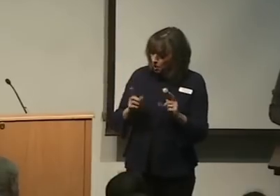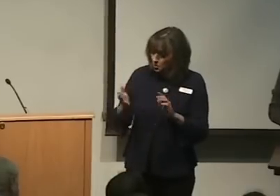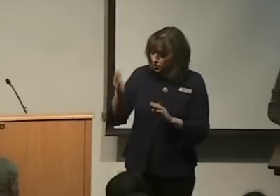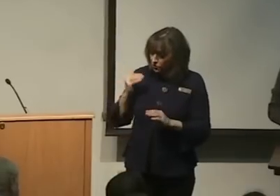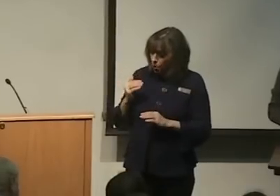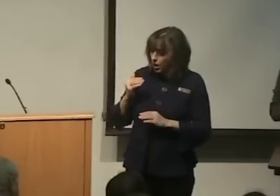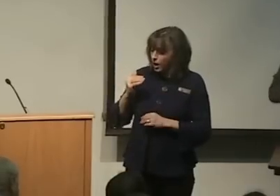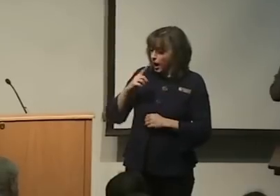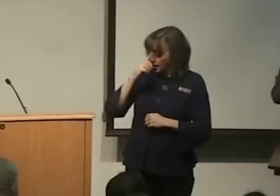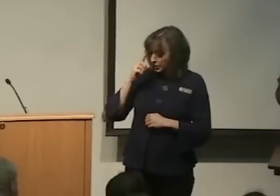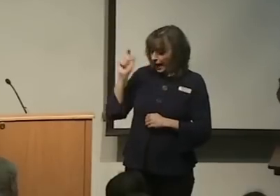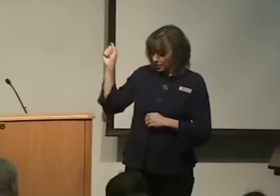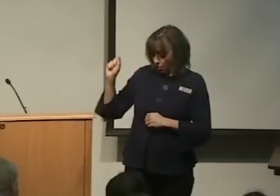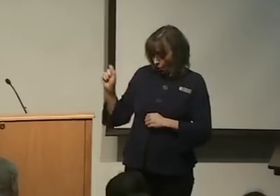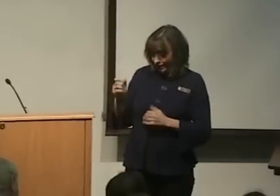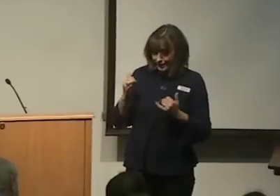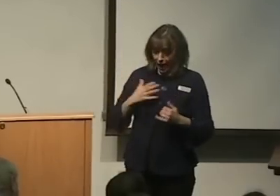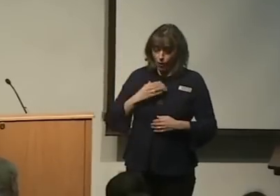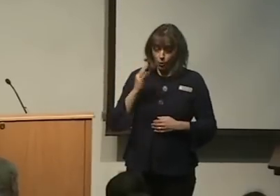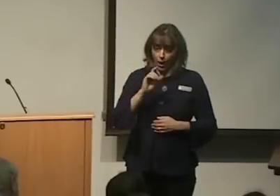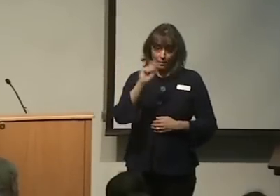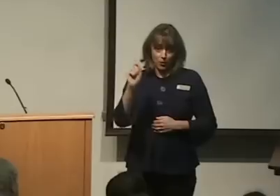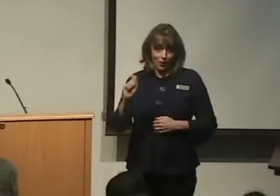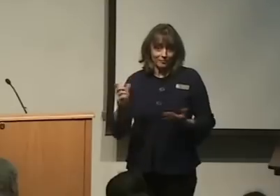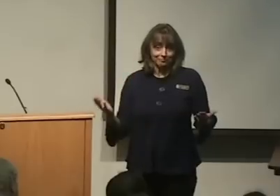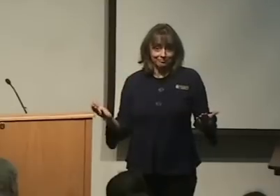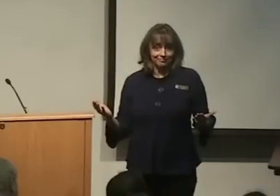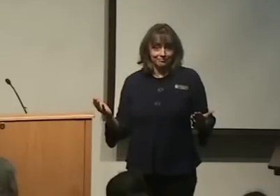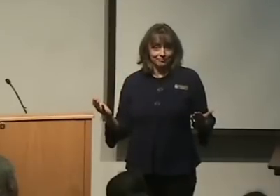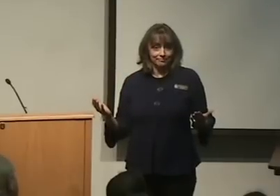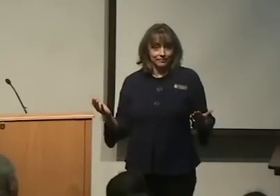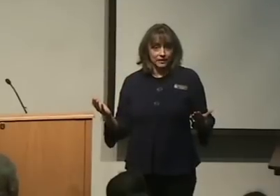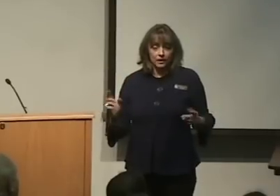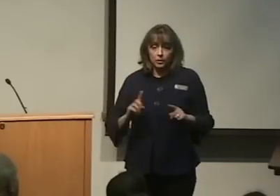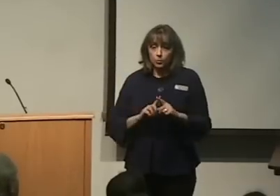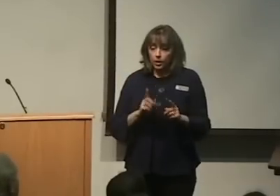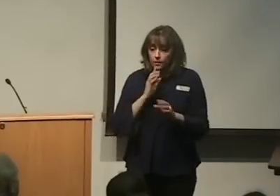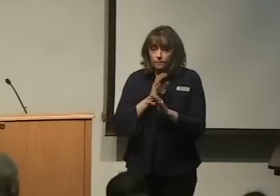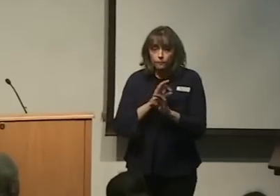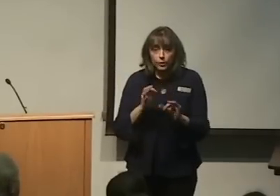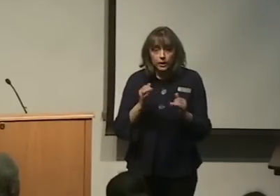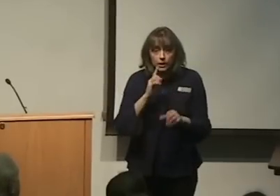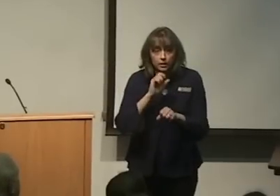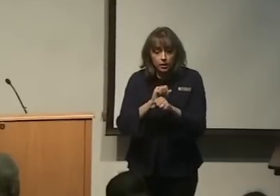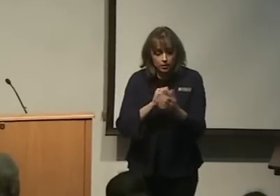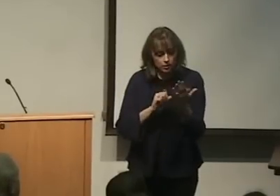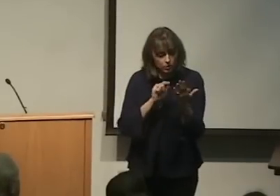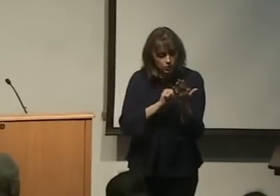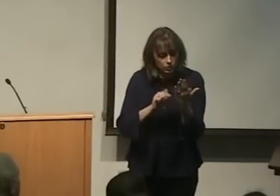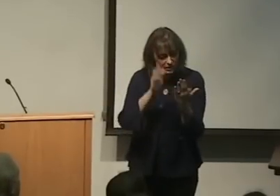But literally I can look at those lectures on my phone for free. And that was really most of the course.